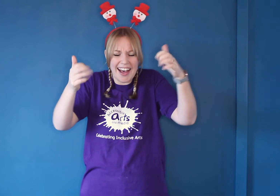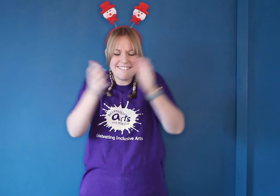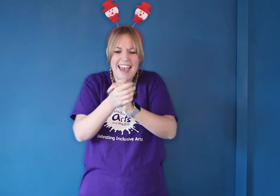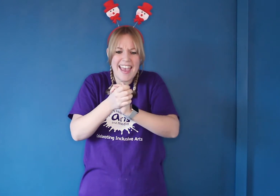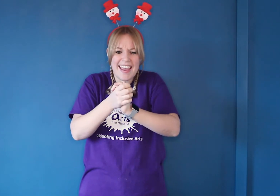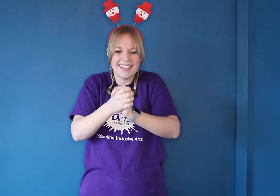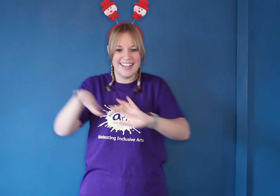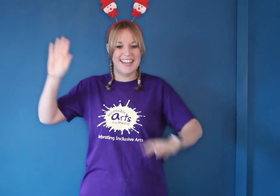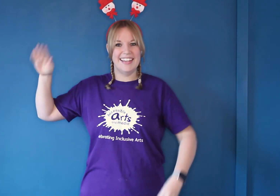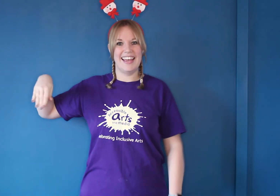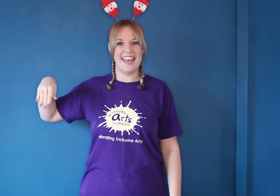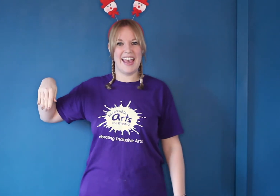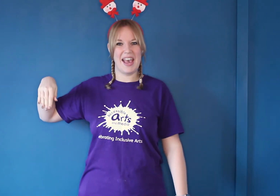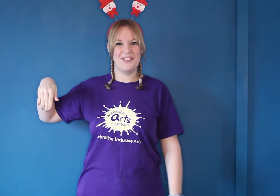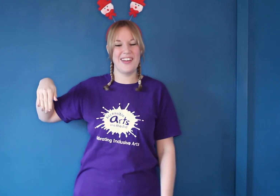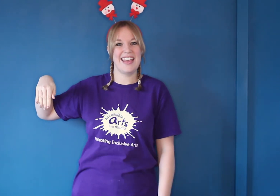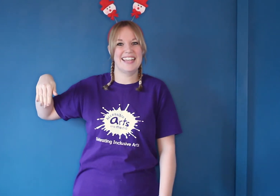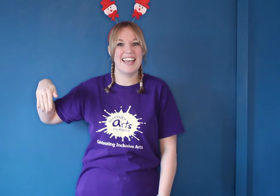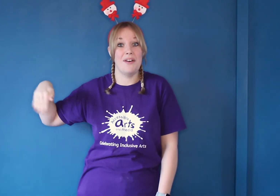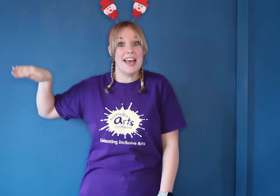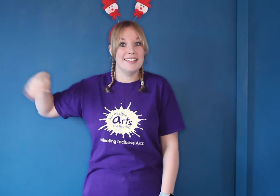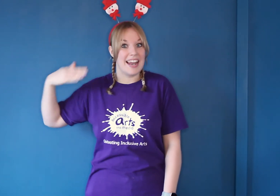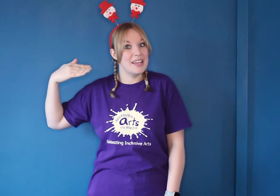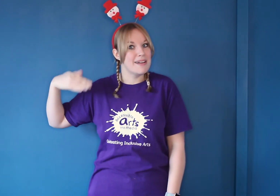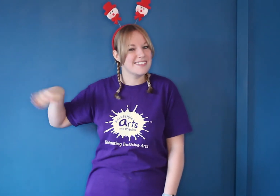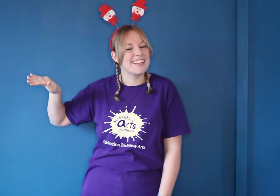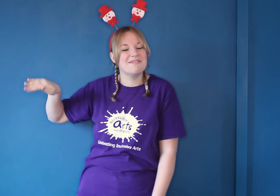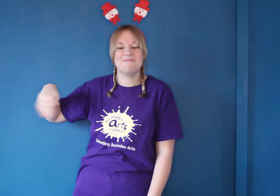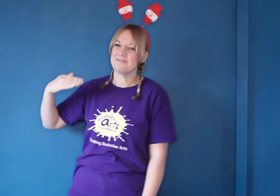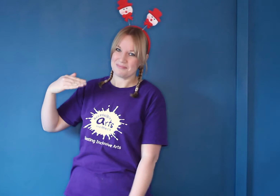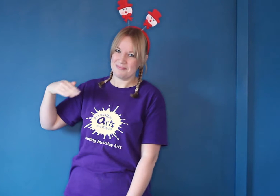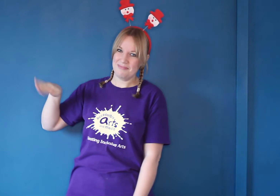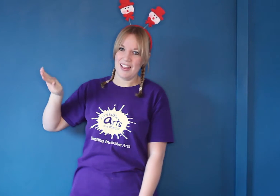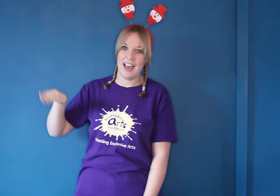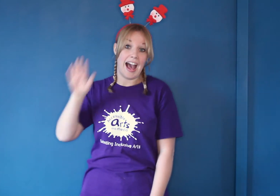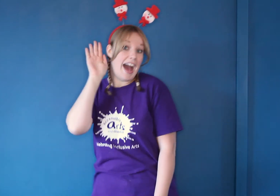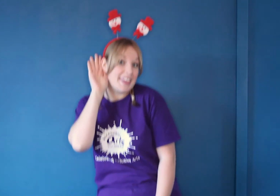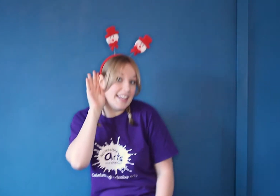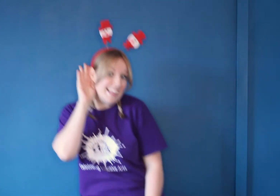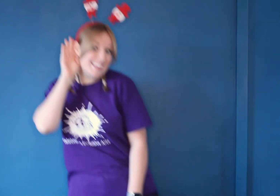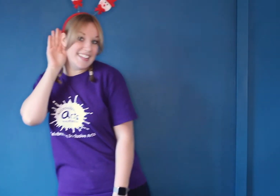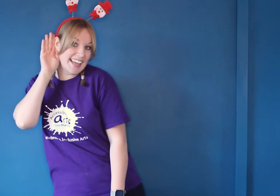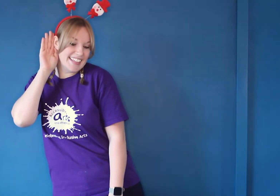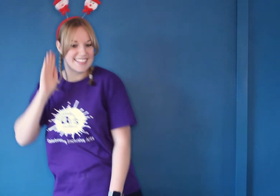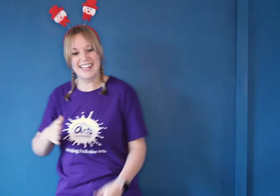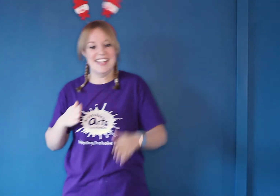Hurray! Here we go. Sleigh bells ring, are you listening?